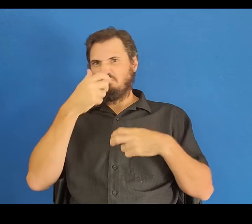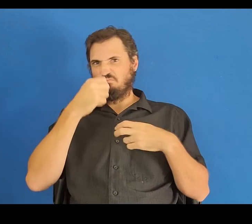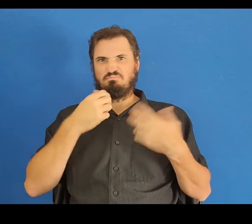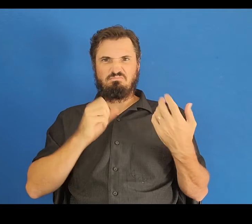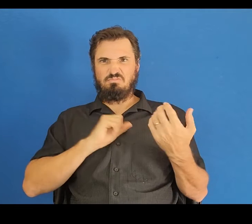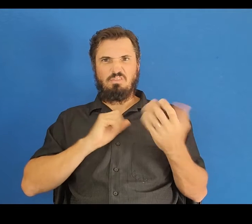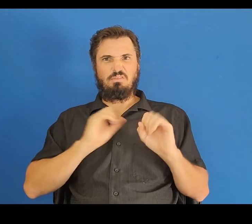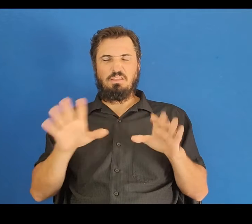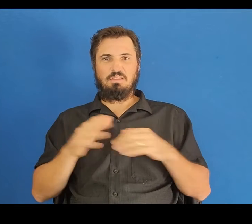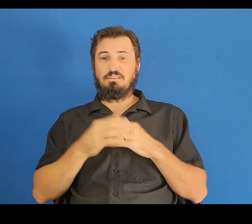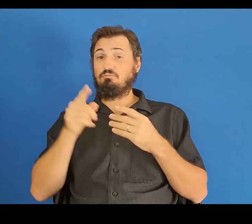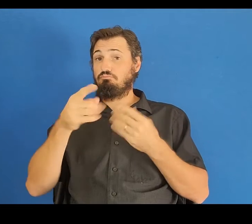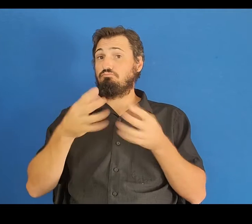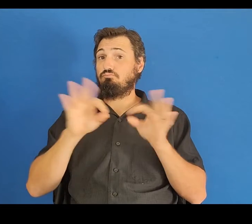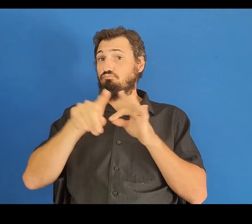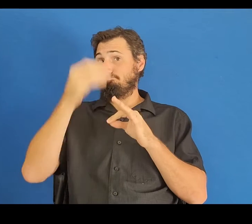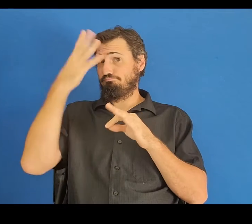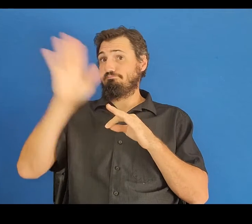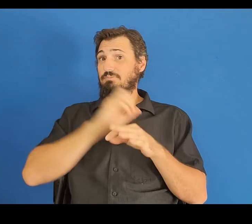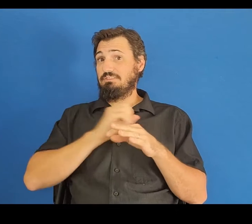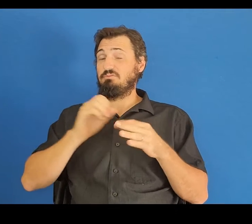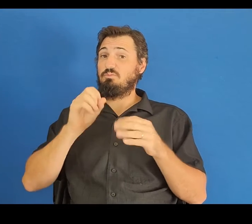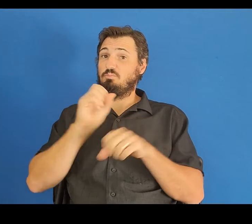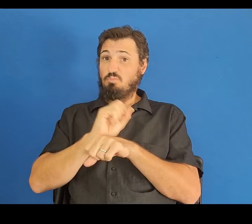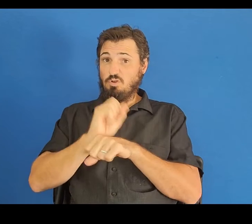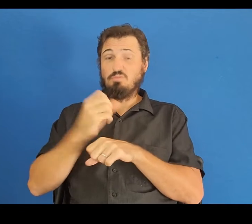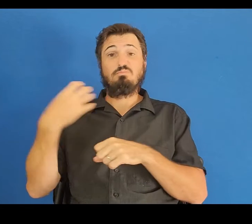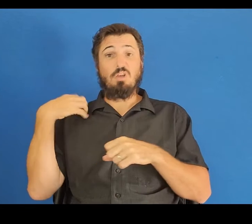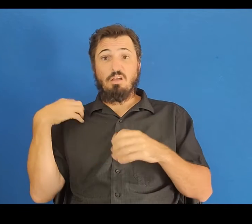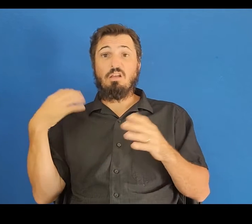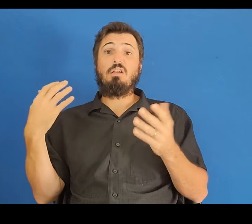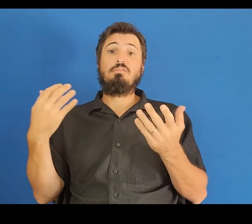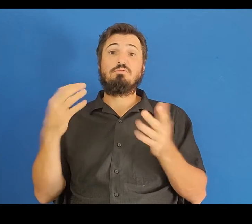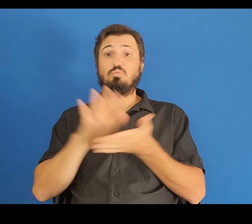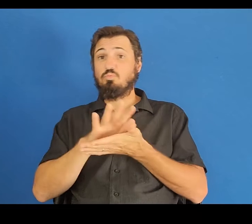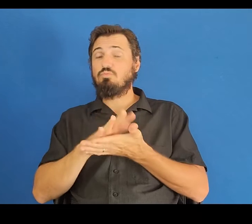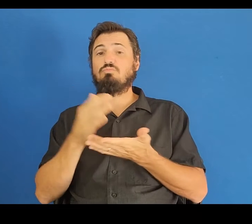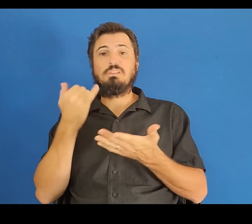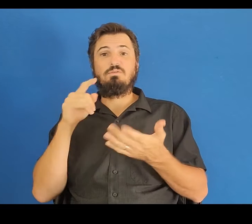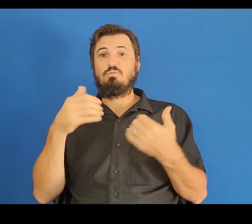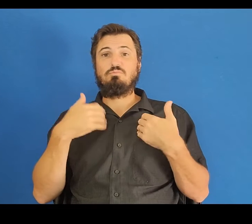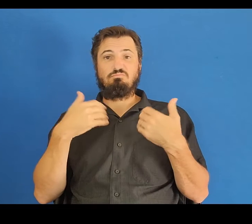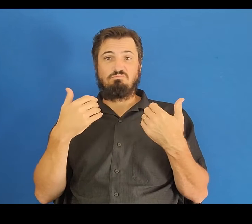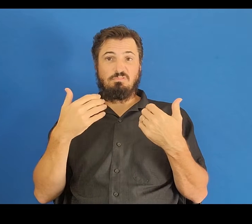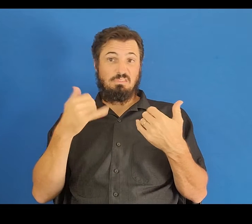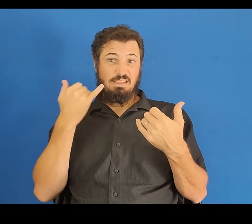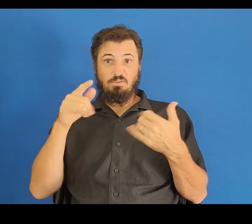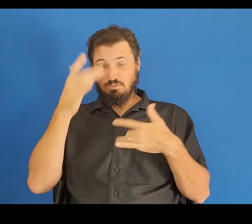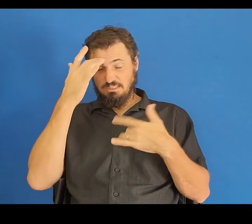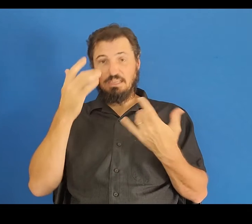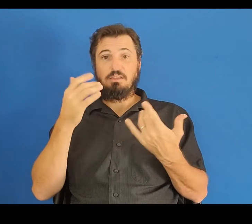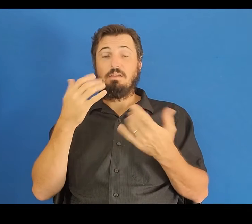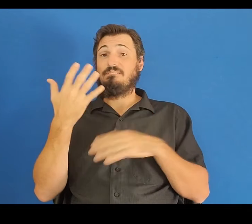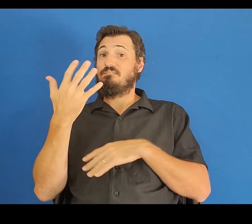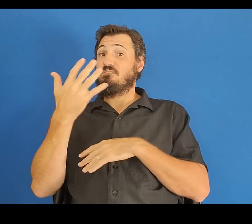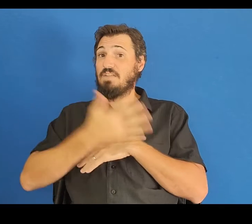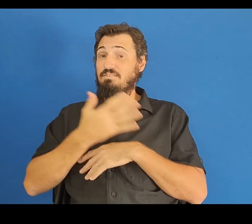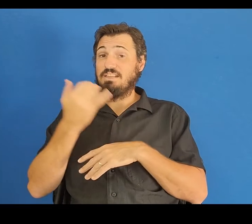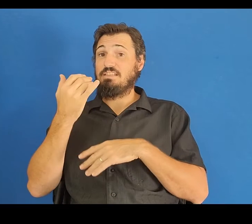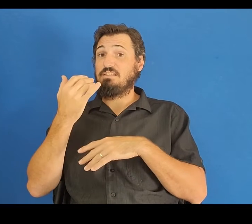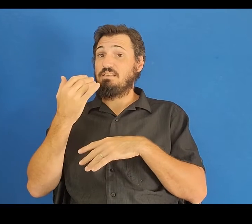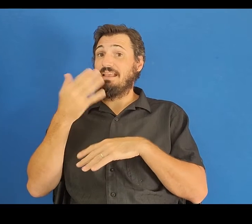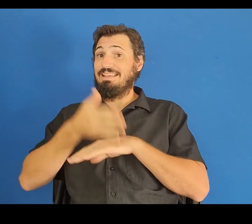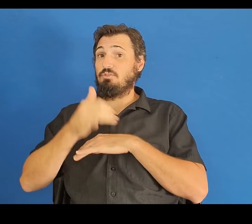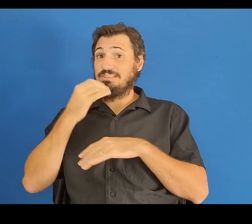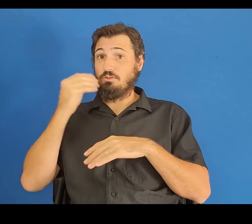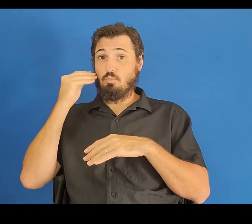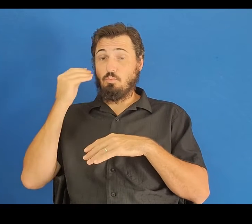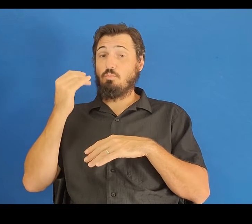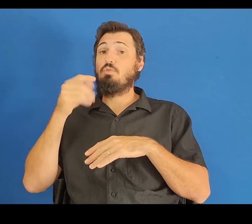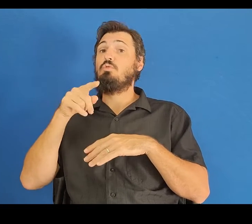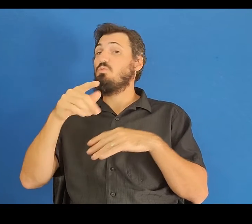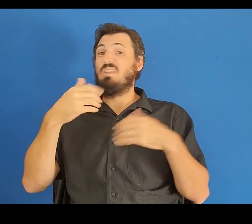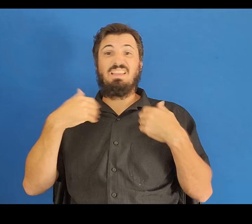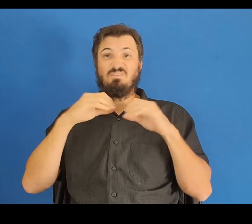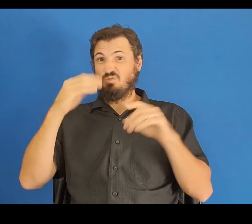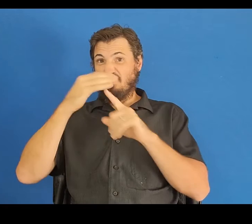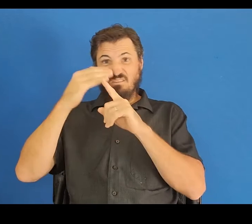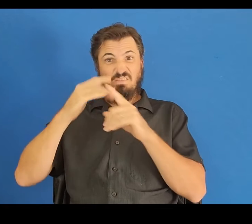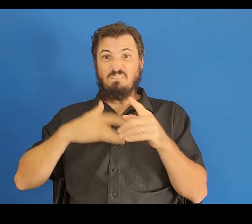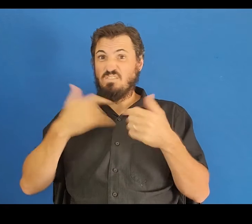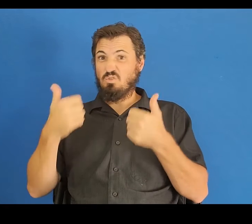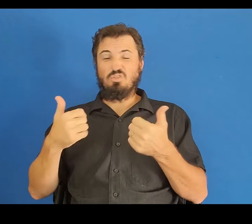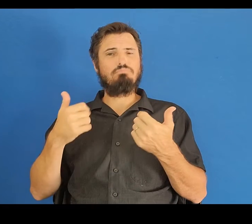tested positive. You are released from isolation on the 6th day, if you’re feeling better and don’t have a fever. But please be extra careful to wear a mask whenever you are around others,